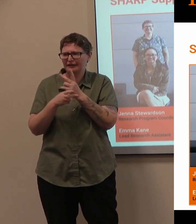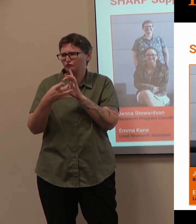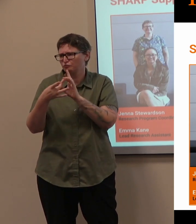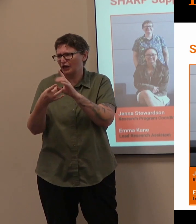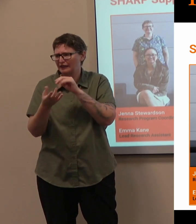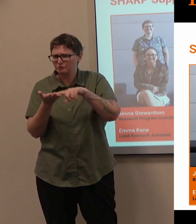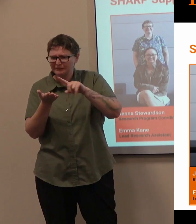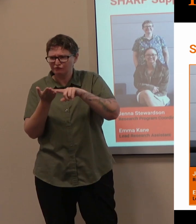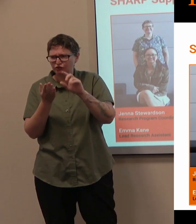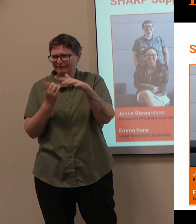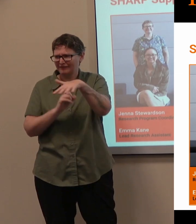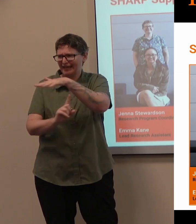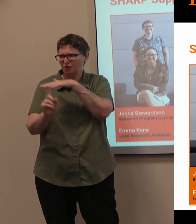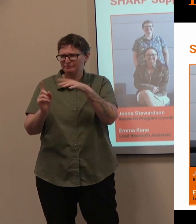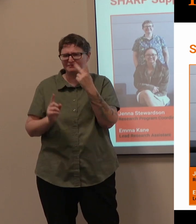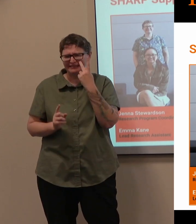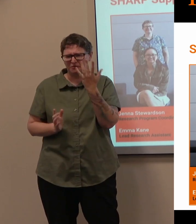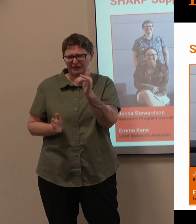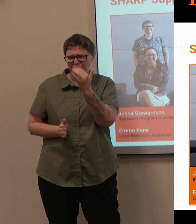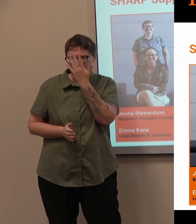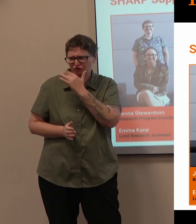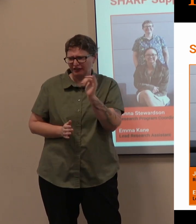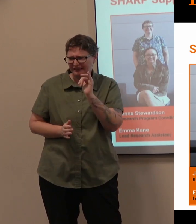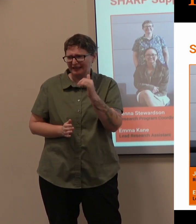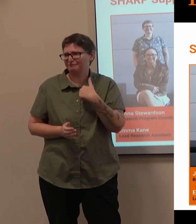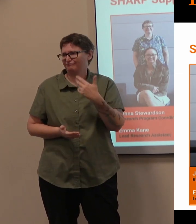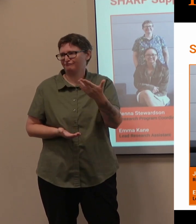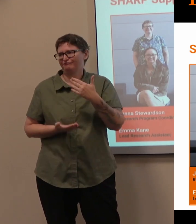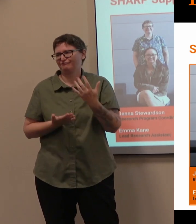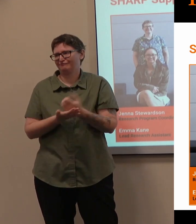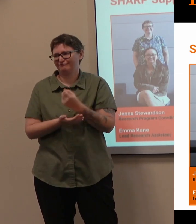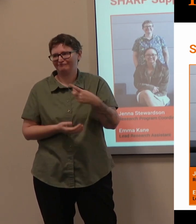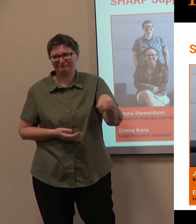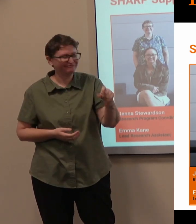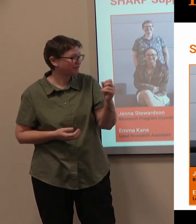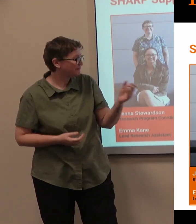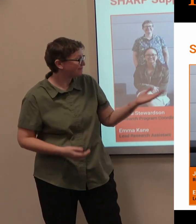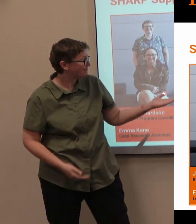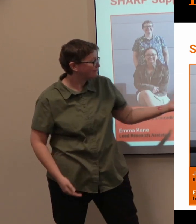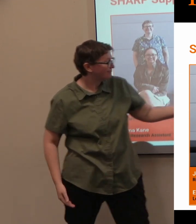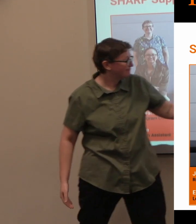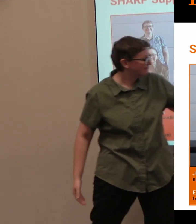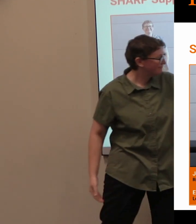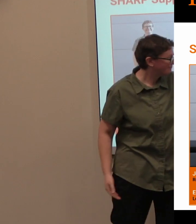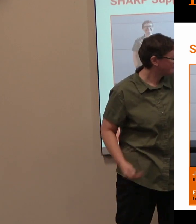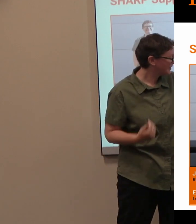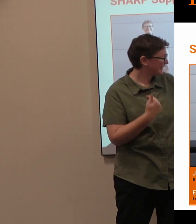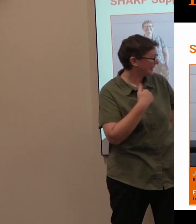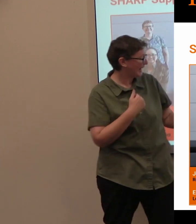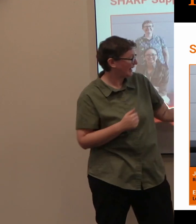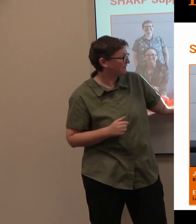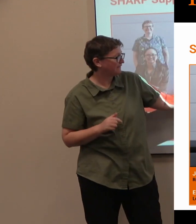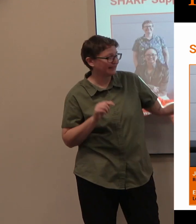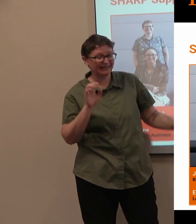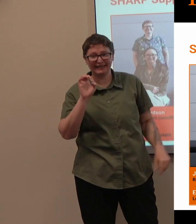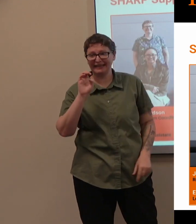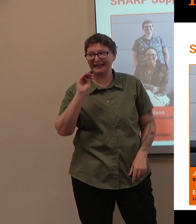research environment. And if they want to see what they look like, this is a great opportunity for those interpreters to get more experience.